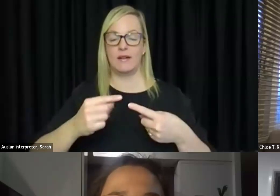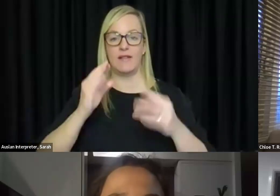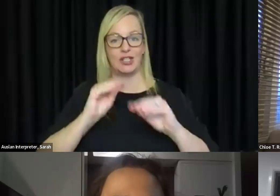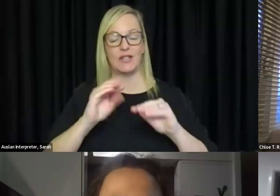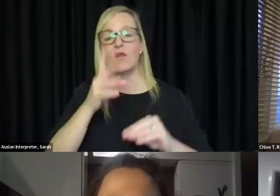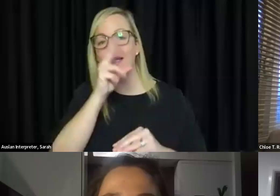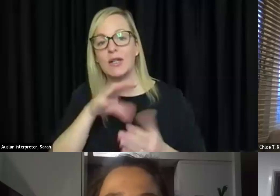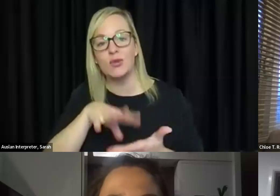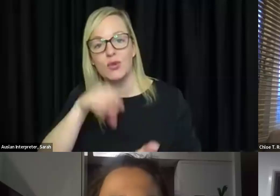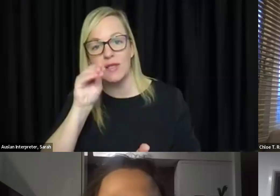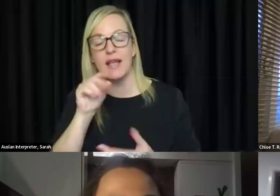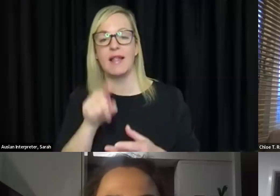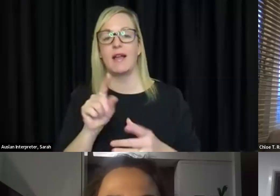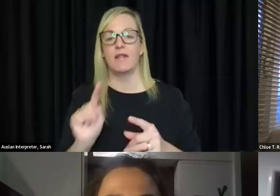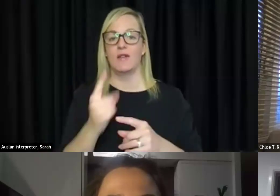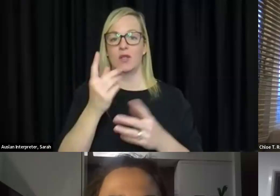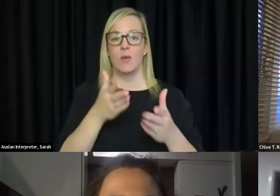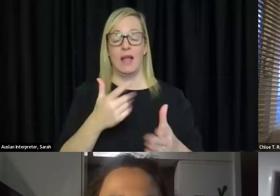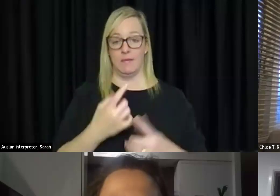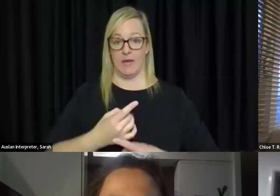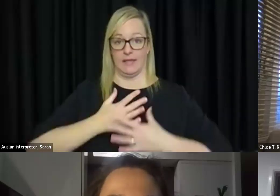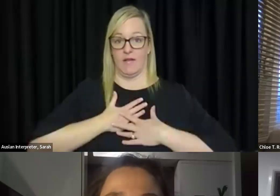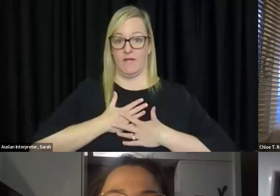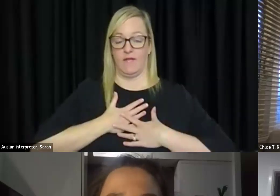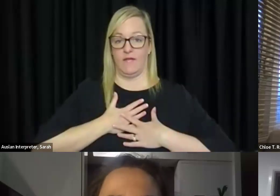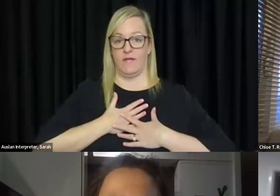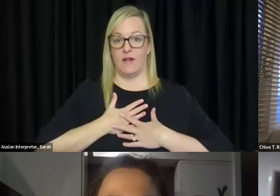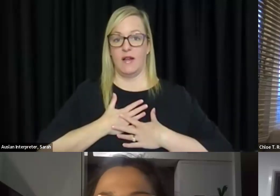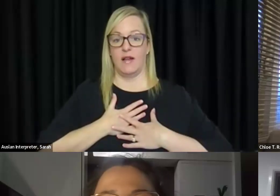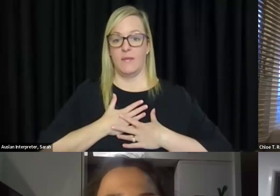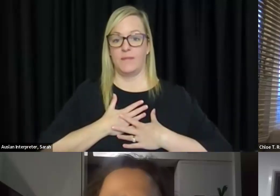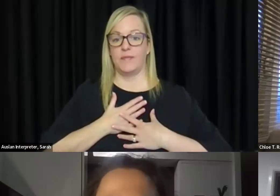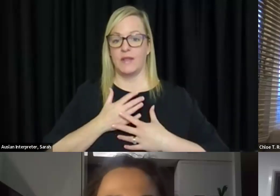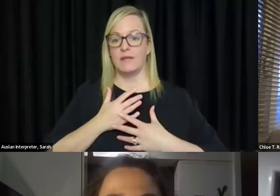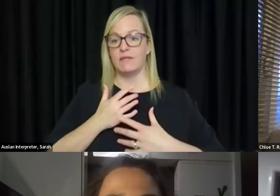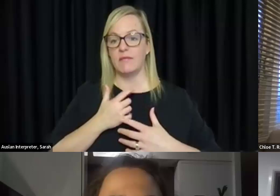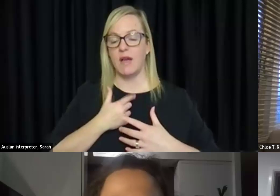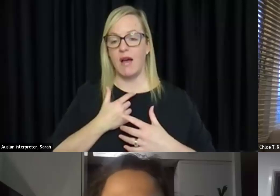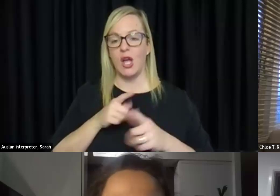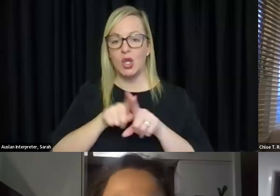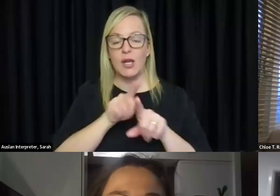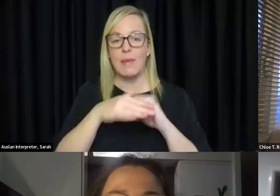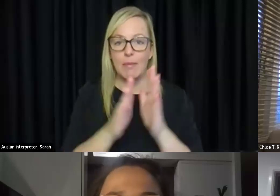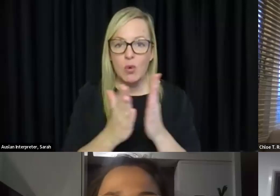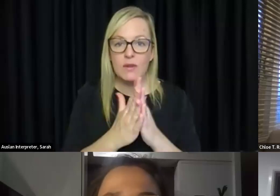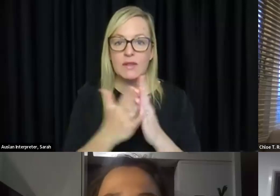were one of the first waivers that I was first introduced to to books and to representation.